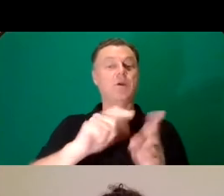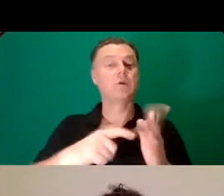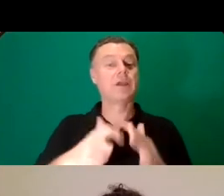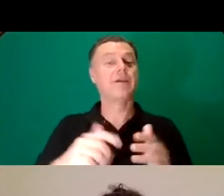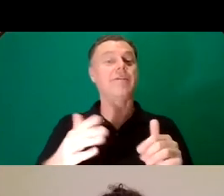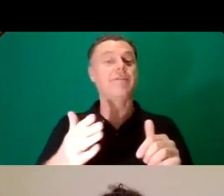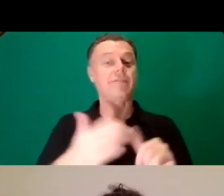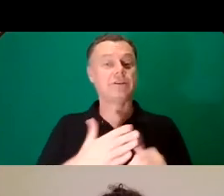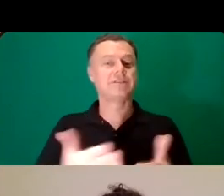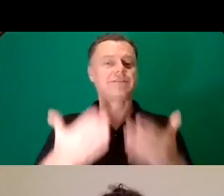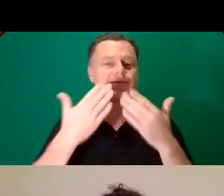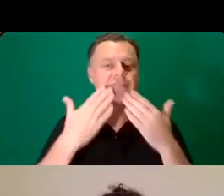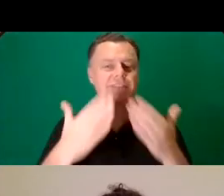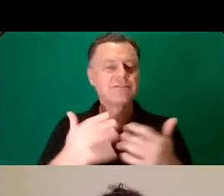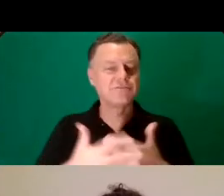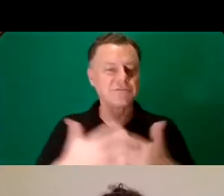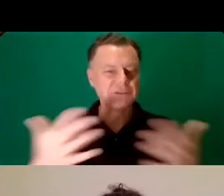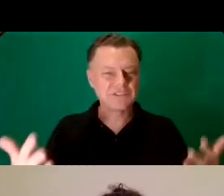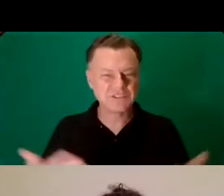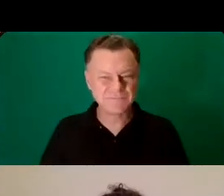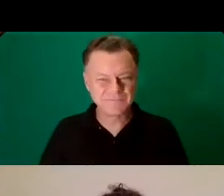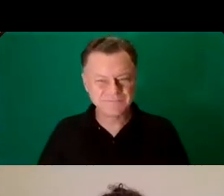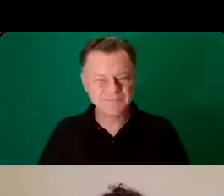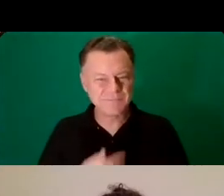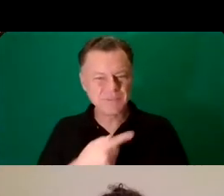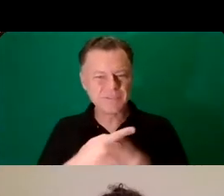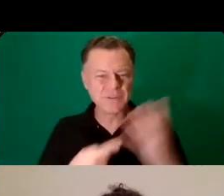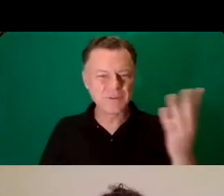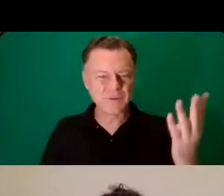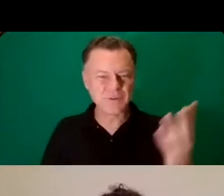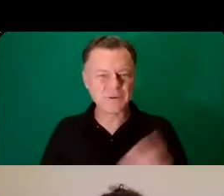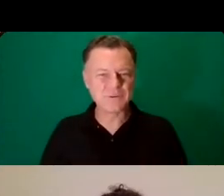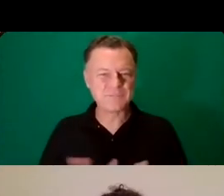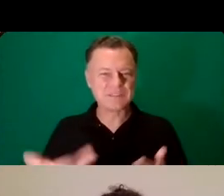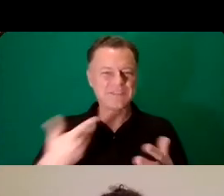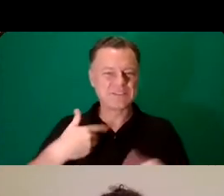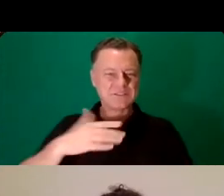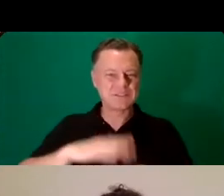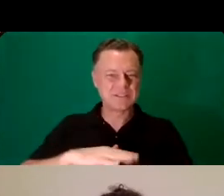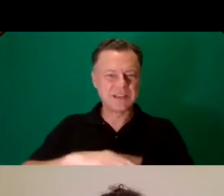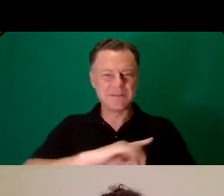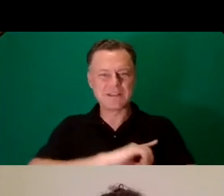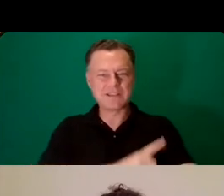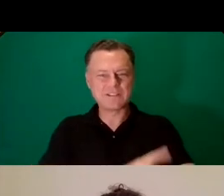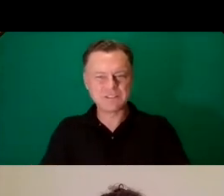so much to the four of you for gifting us your time and energy and for all the work